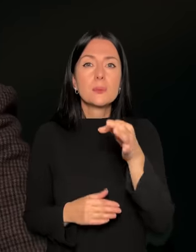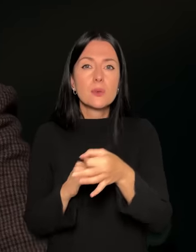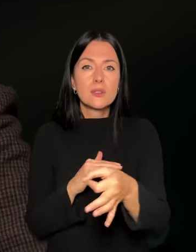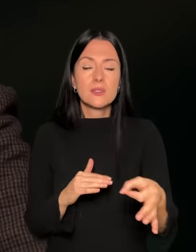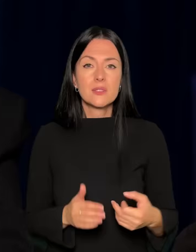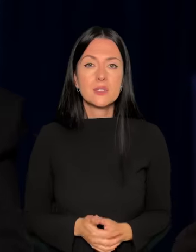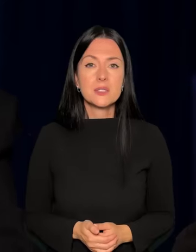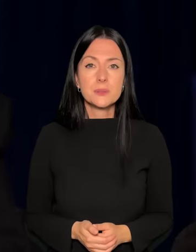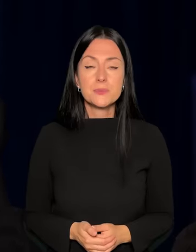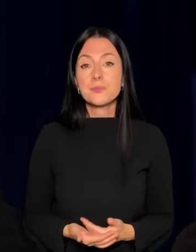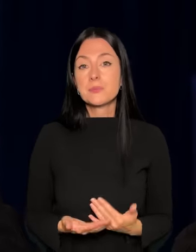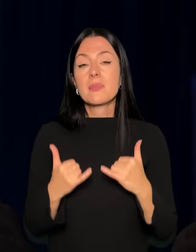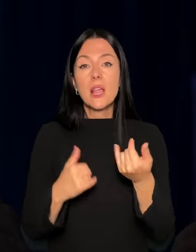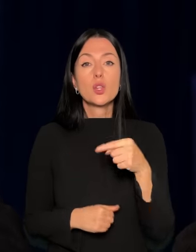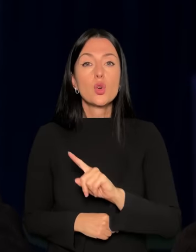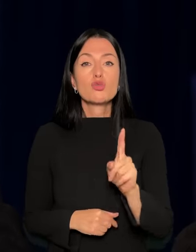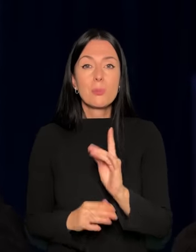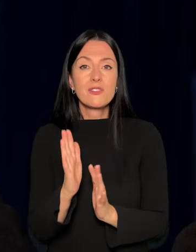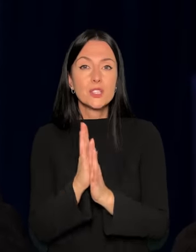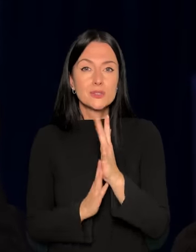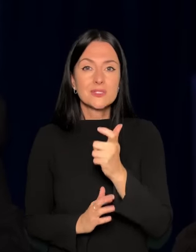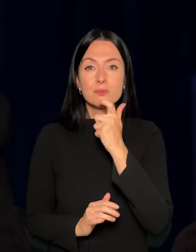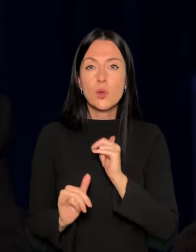I reckon that, to foster a tolerant society,